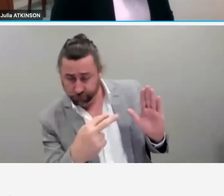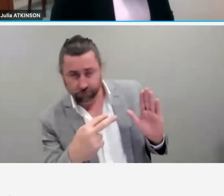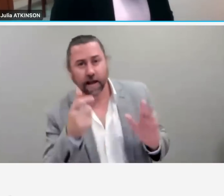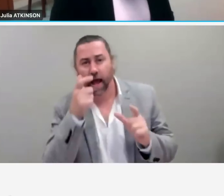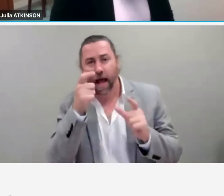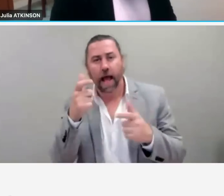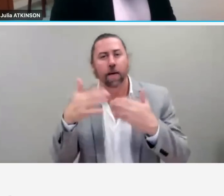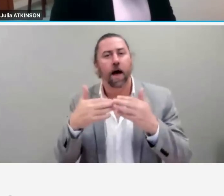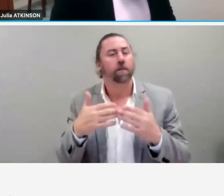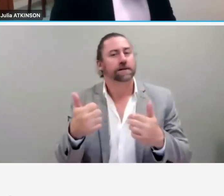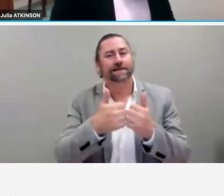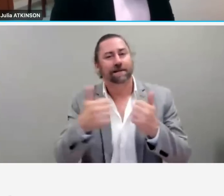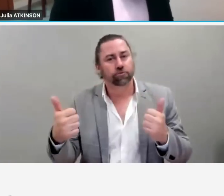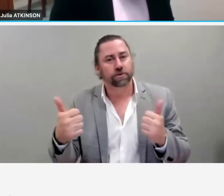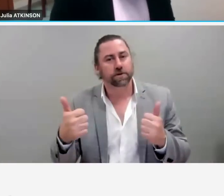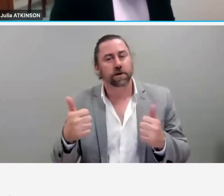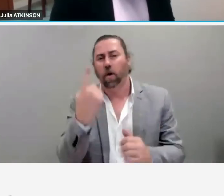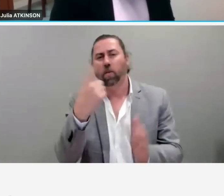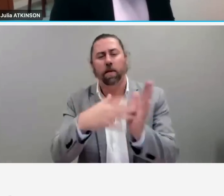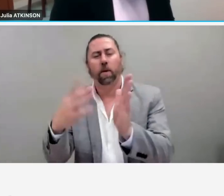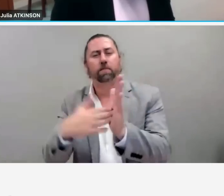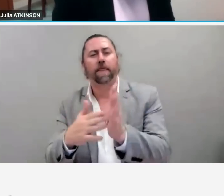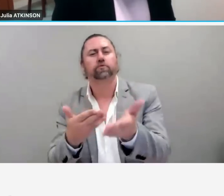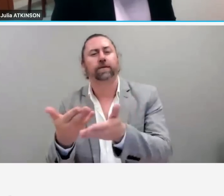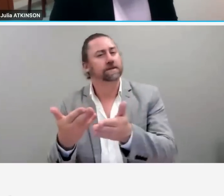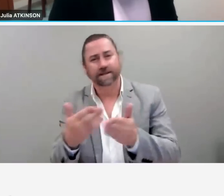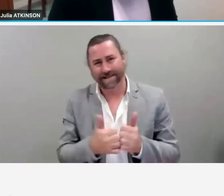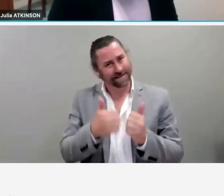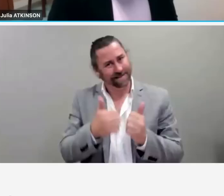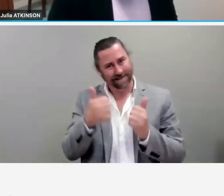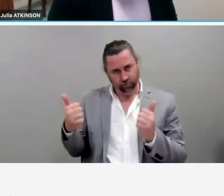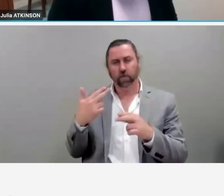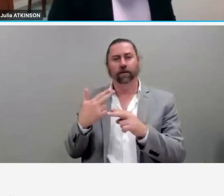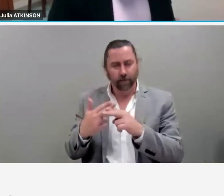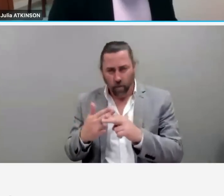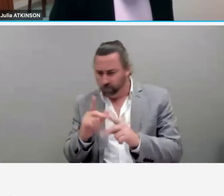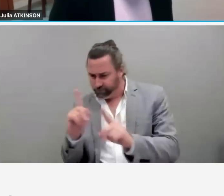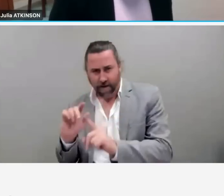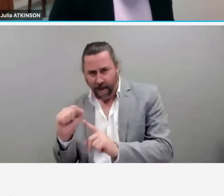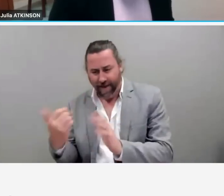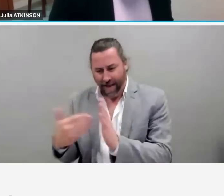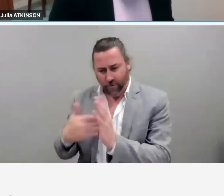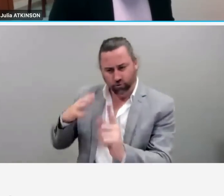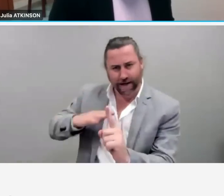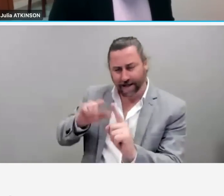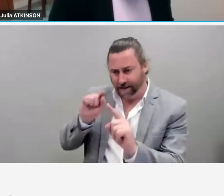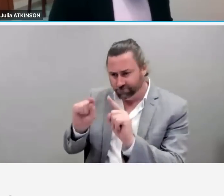monthly service in a support plan for complex clients. So participants in our care management workshops